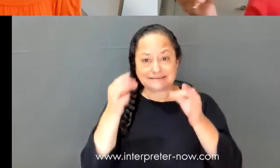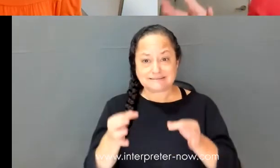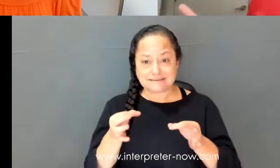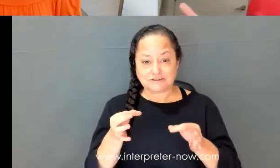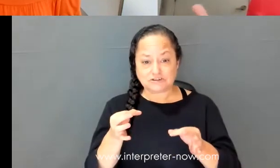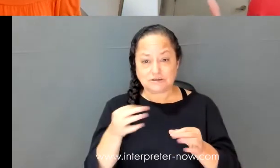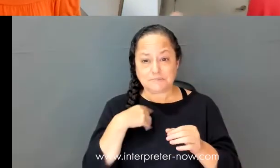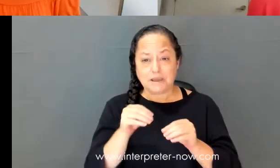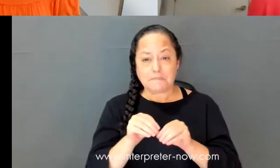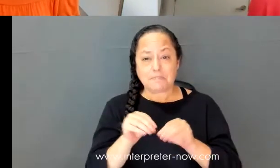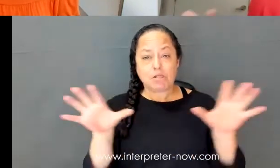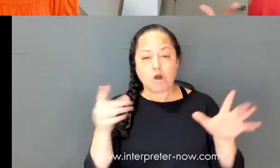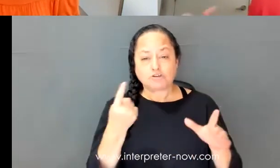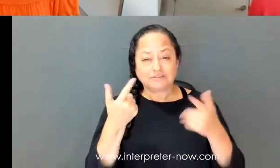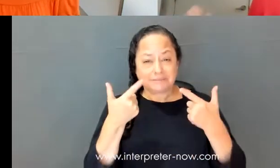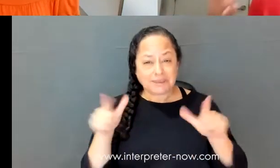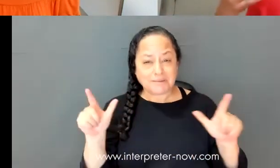something really big? Or it could be something big or small.